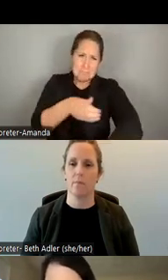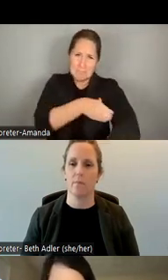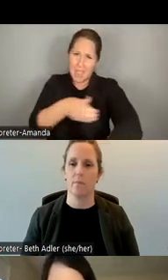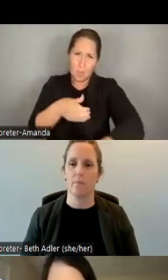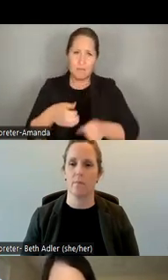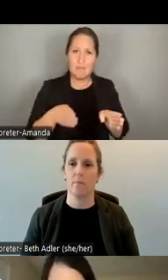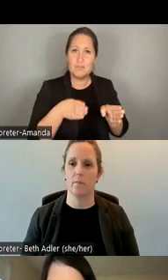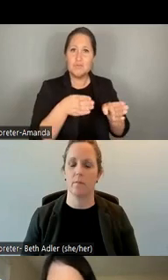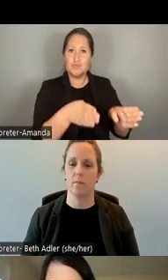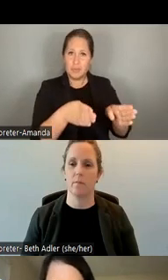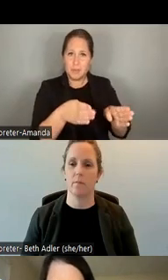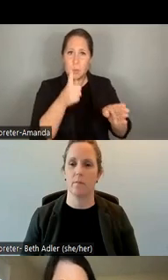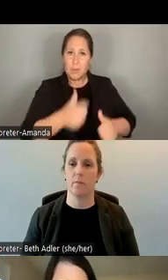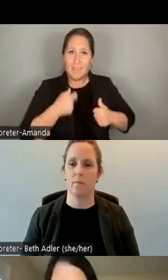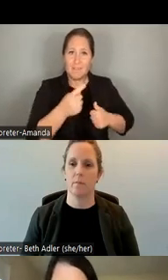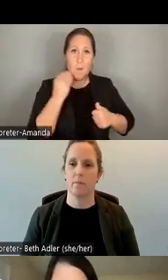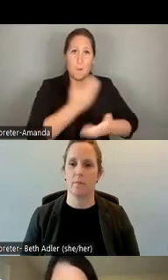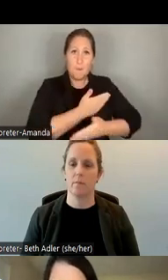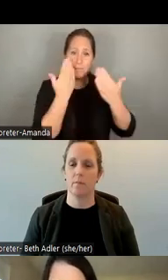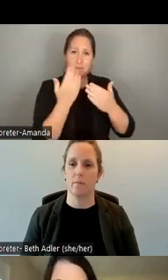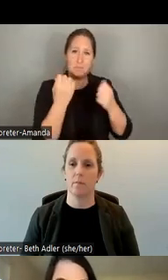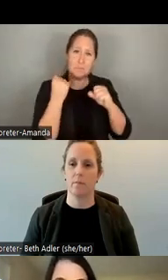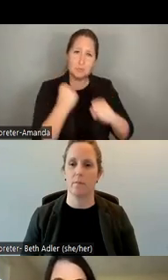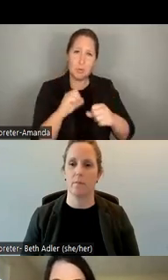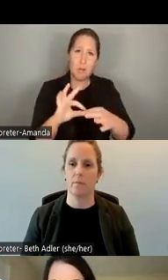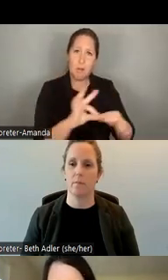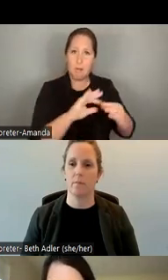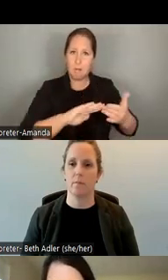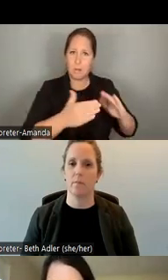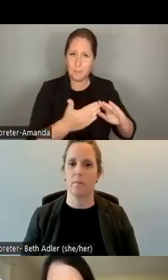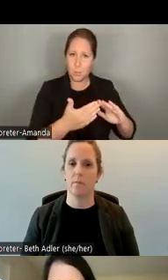of people are housed far away from where their companions are they that supersedes even having